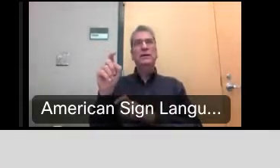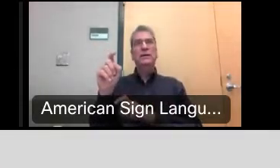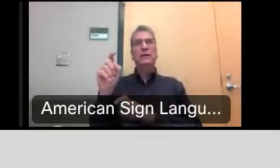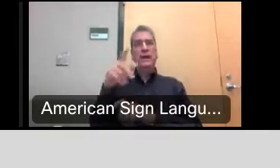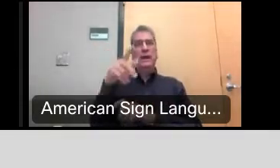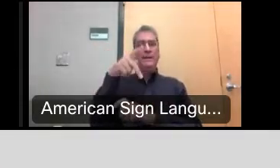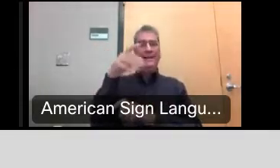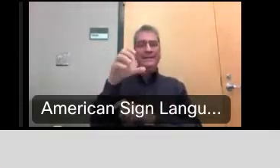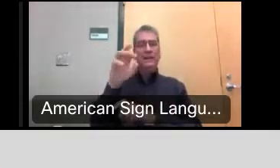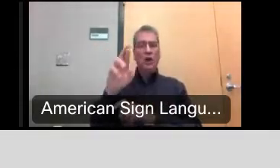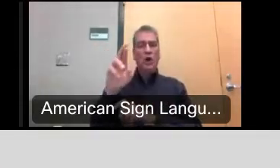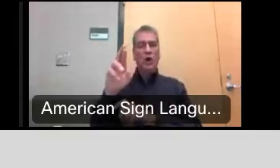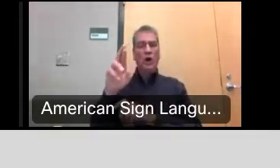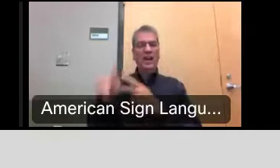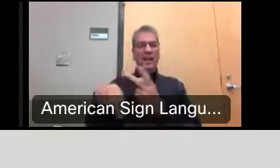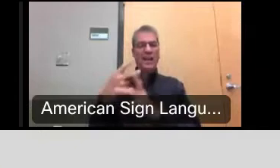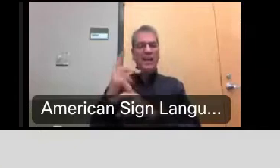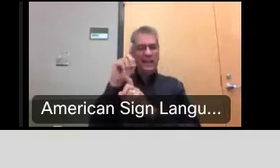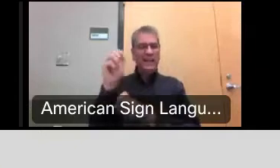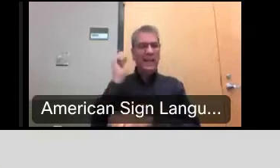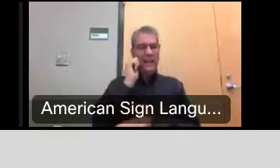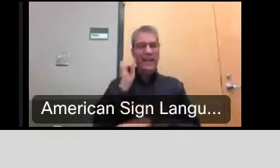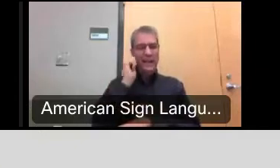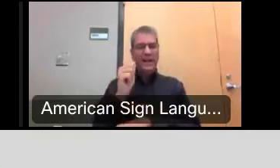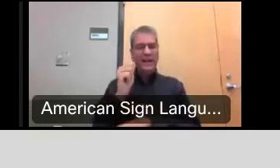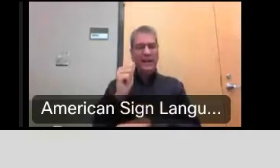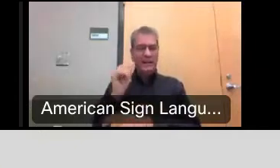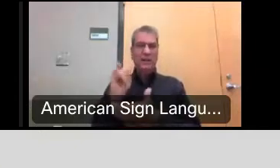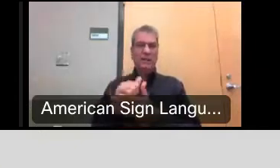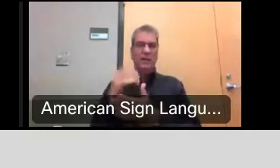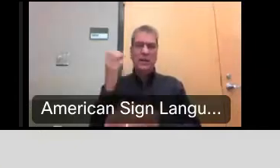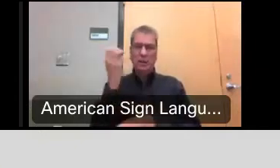Um, type test, uh, a day, which is really quite remarkable, but that's down from the